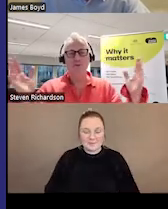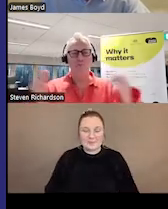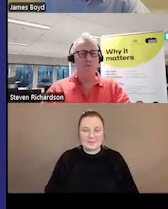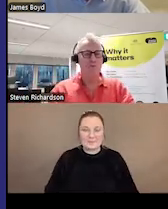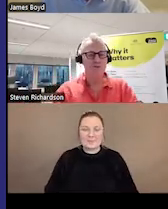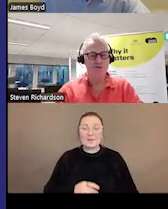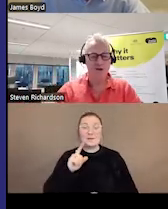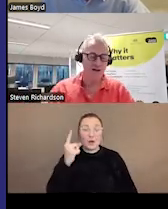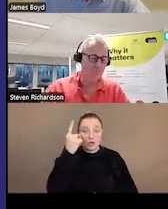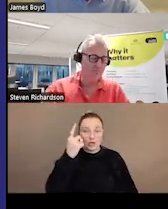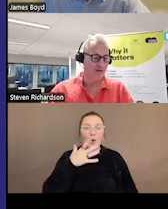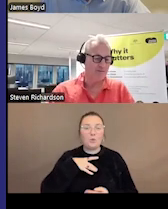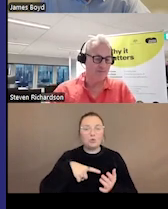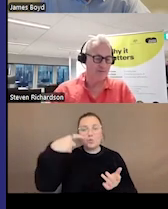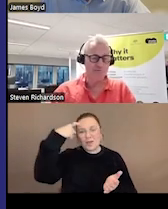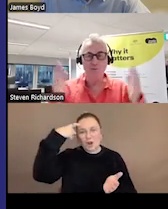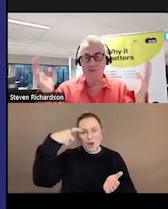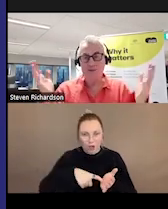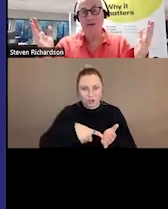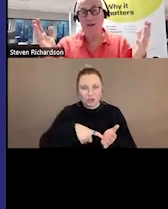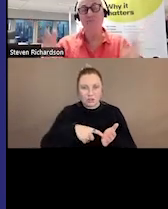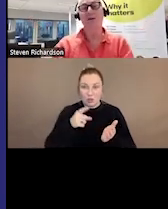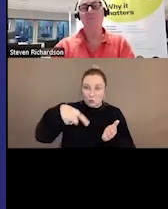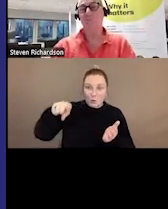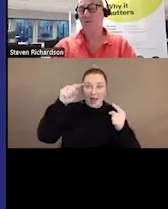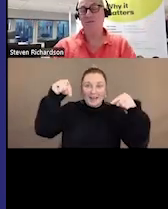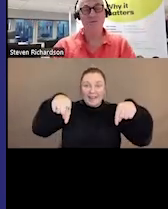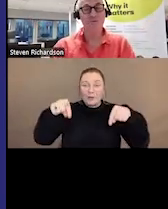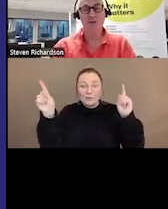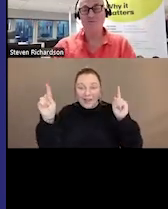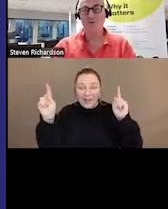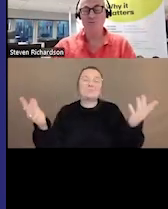I want to acknowledge the fact that you are all here today. We are here at Creative Australia,